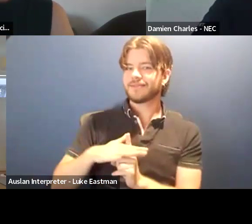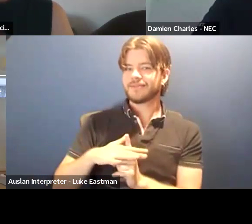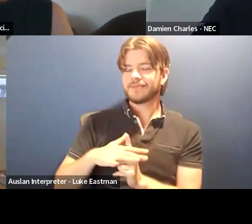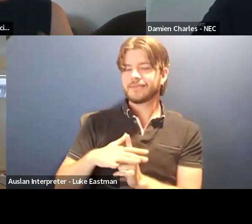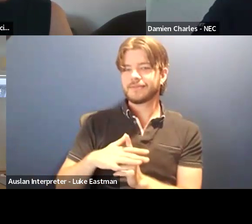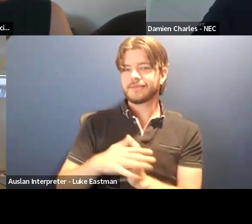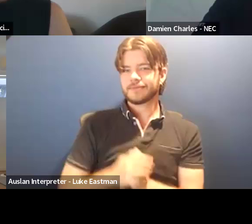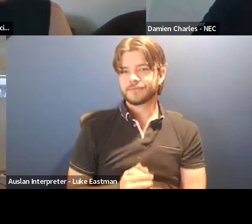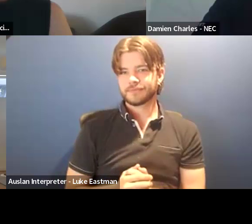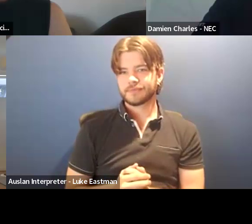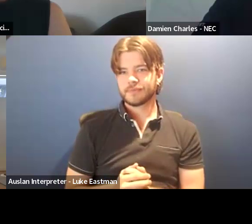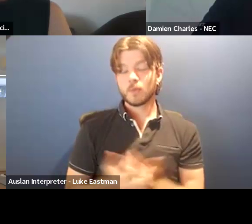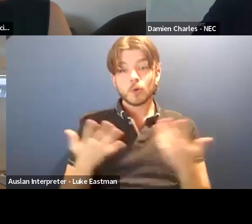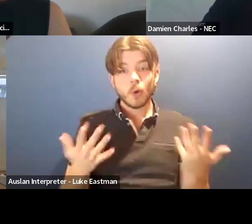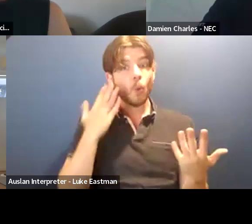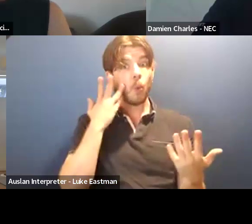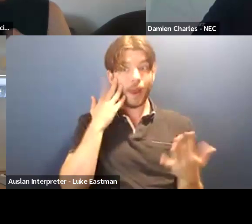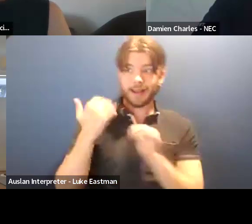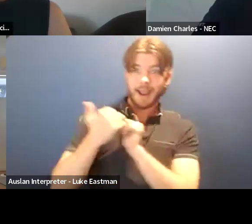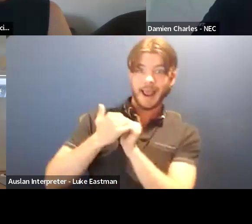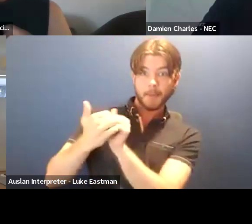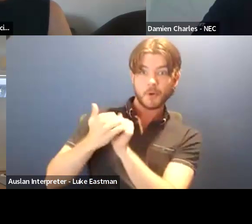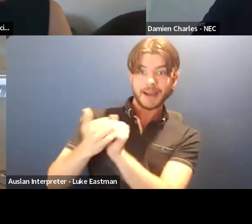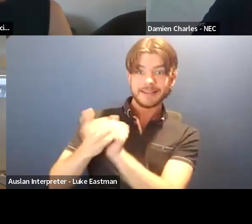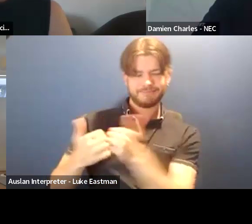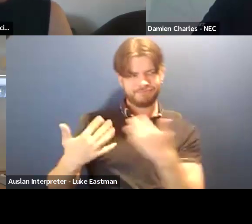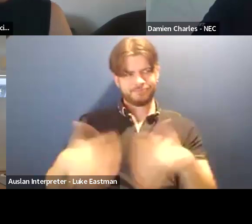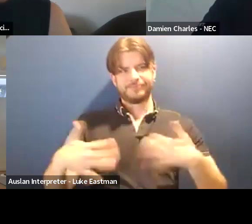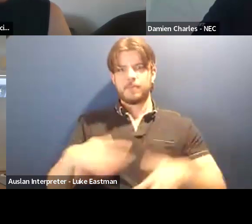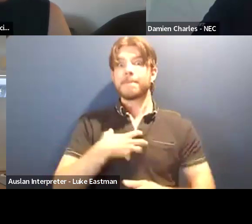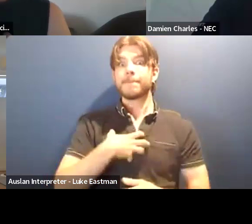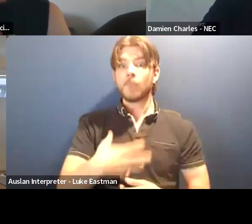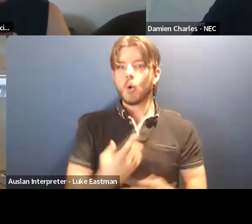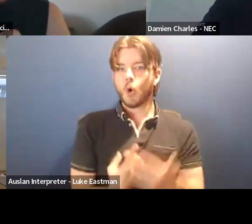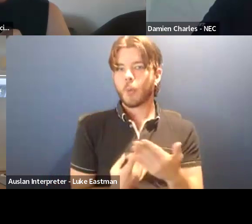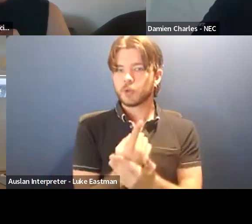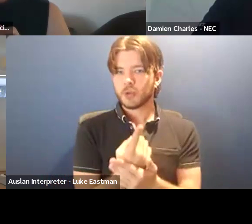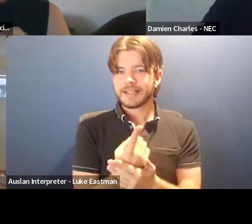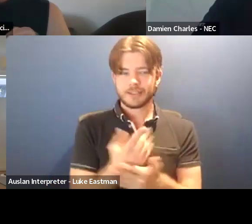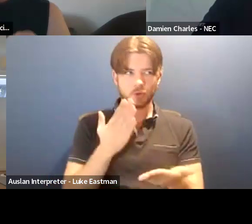opportunities when we collaborate to actually build out in real time